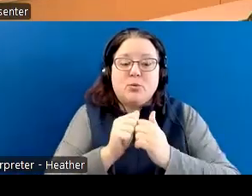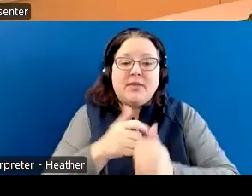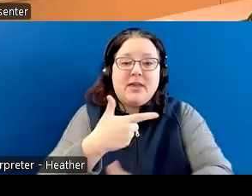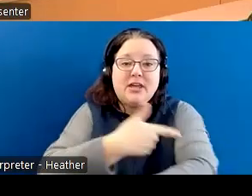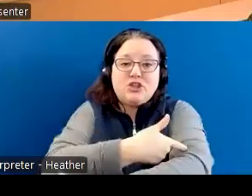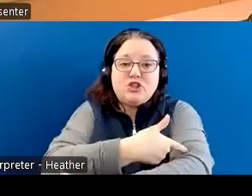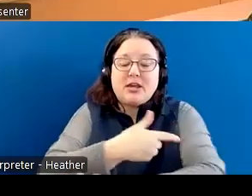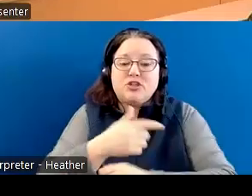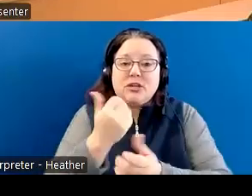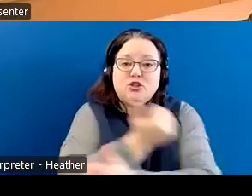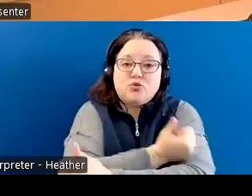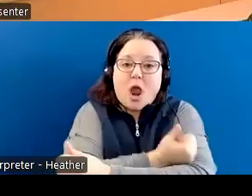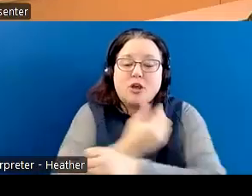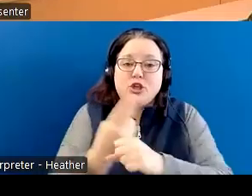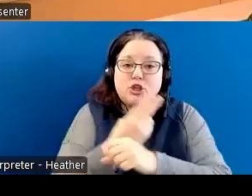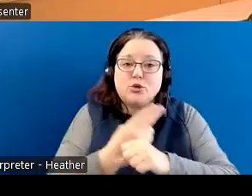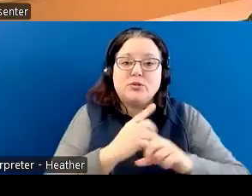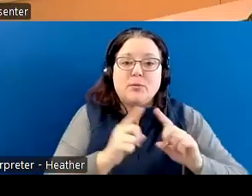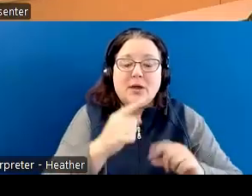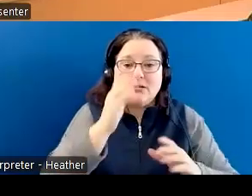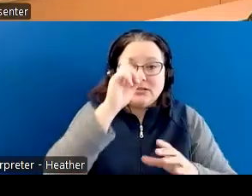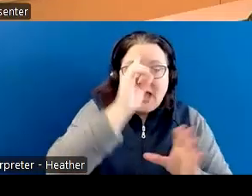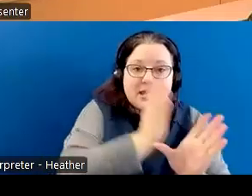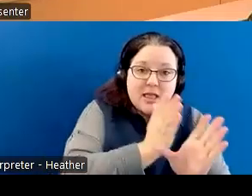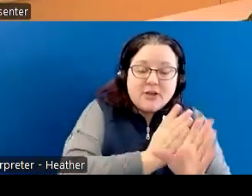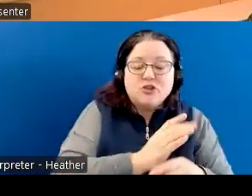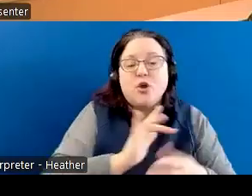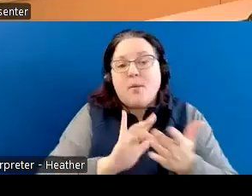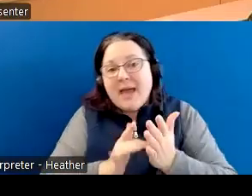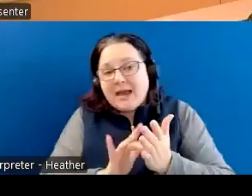um up against so much psychologically, medically, but but also up against a fractured system and and